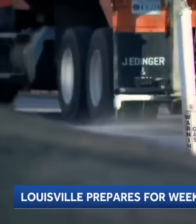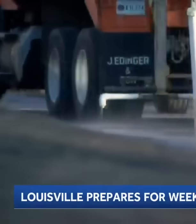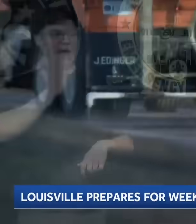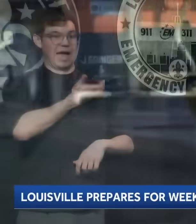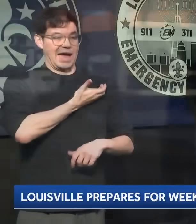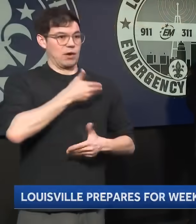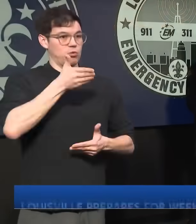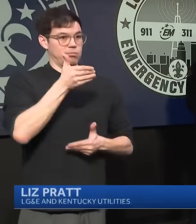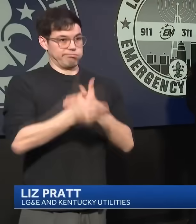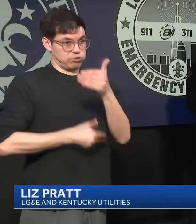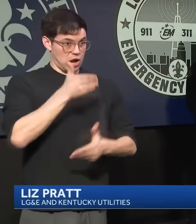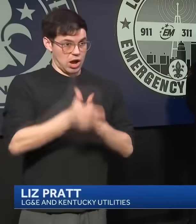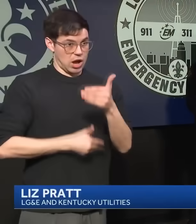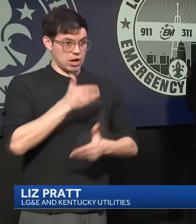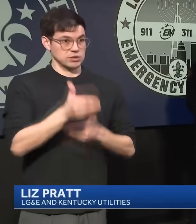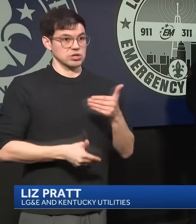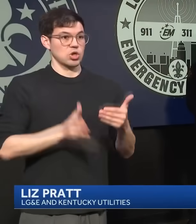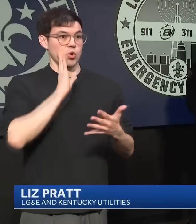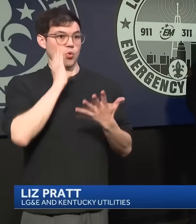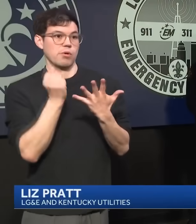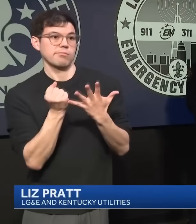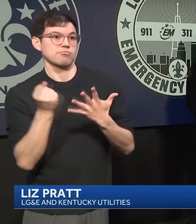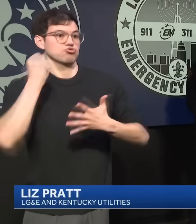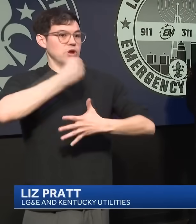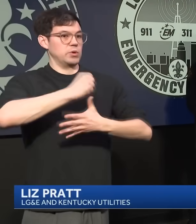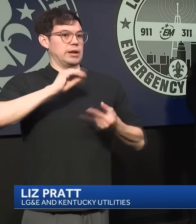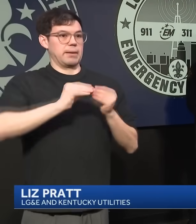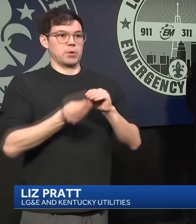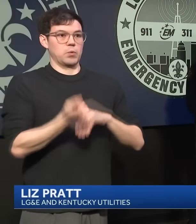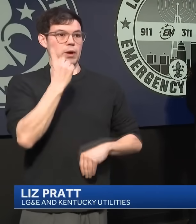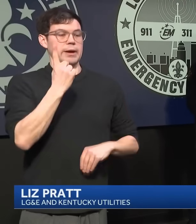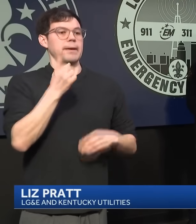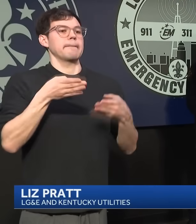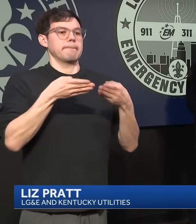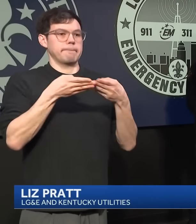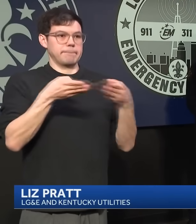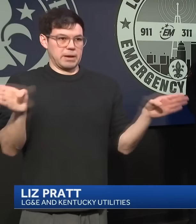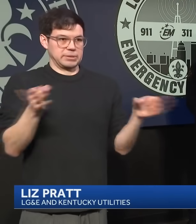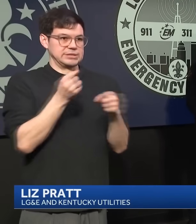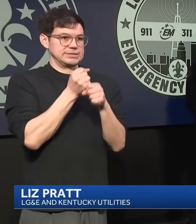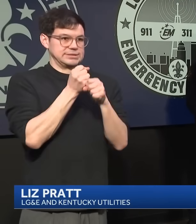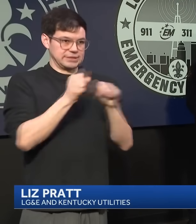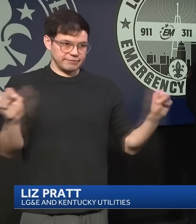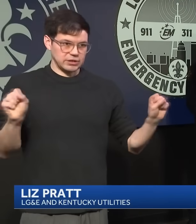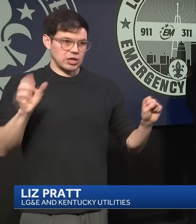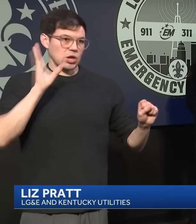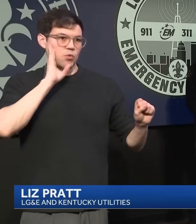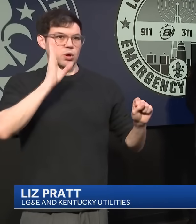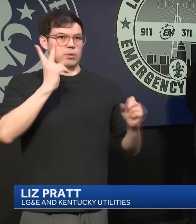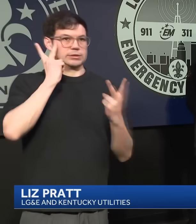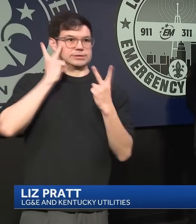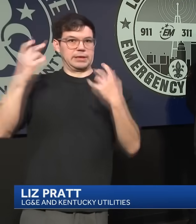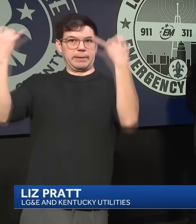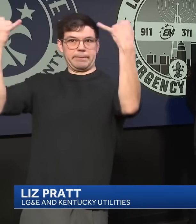MEANTIME, LG&E HAS OVER 1000 EMPLOYEES READY TO WORK IF AND LIKELY WHEN THERE ARE SOME POWER OUTAGES.